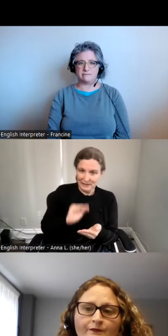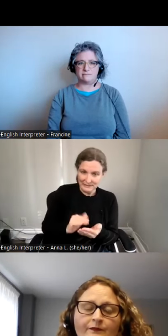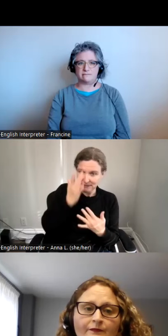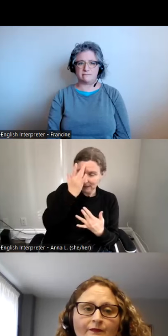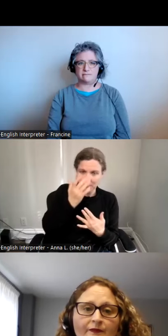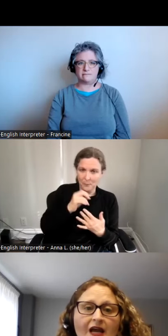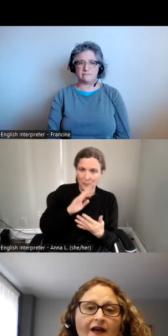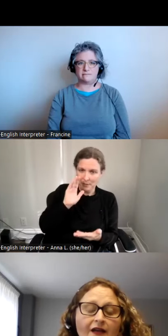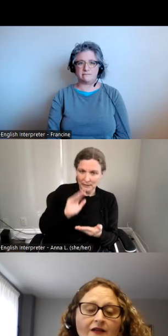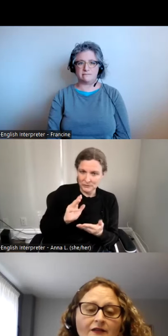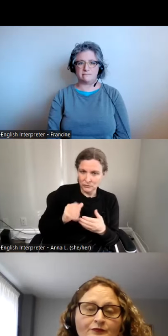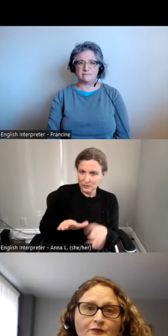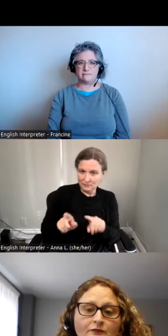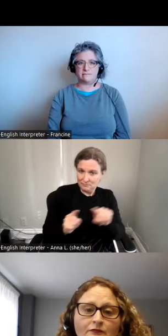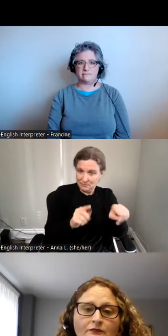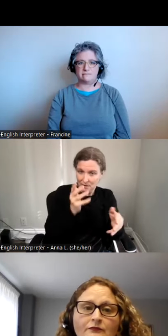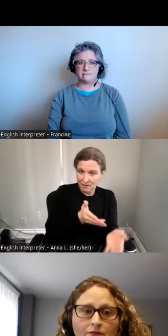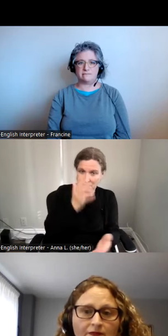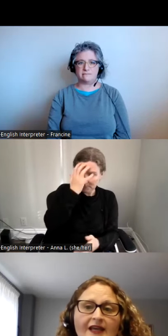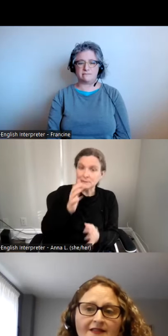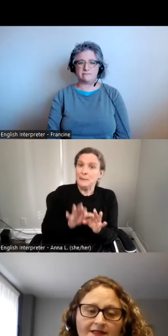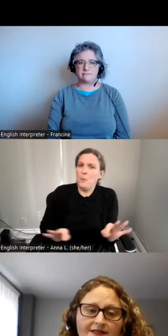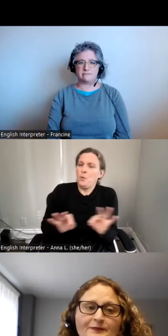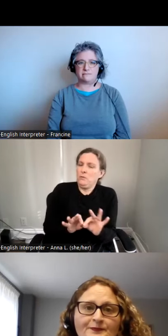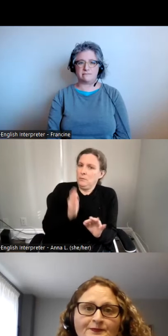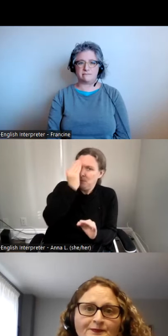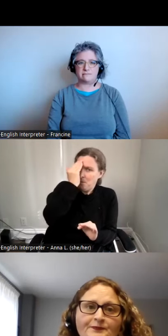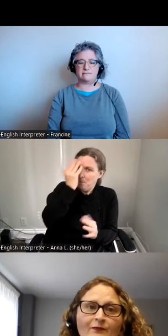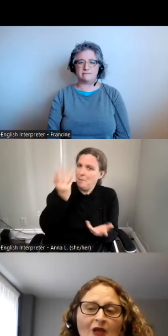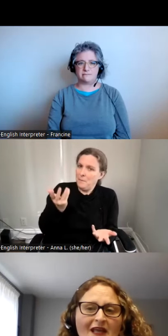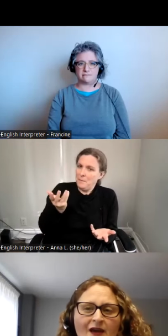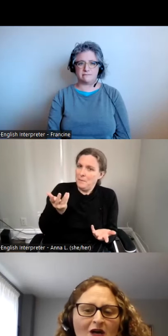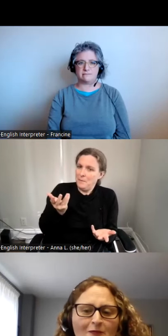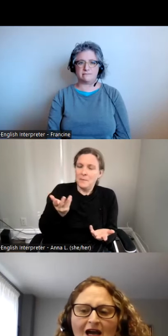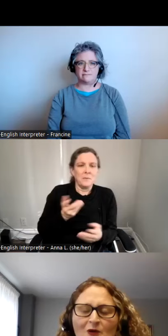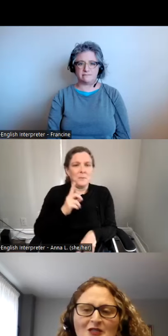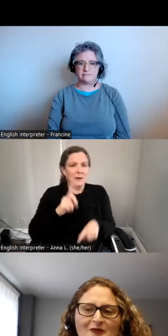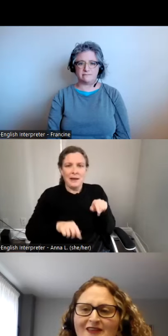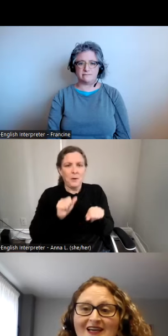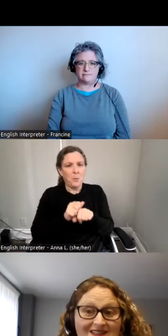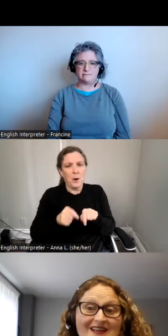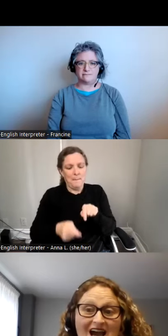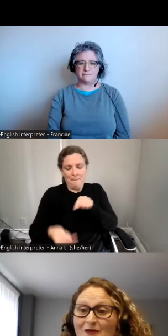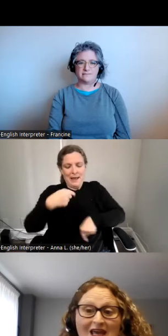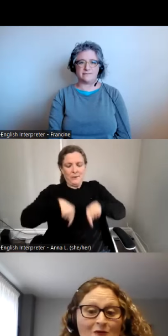» Allison Boyce: Yeah. Exactly. » Kim Adlard: So reduce hospitalization. So that is